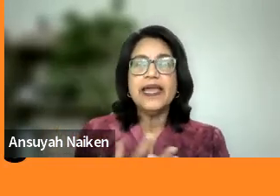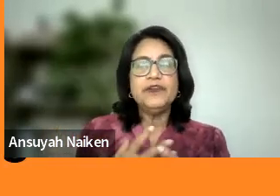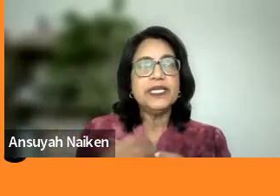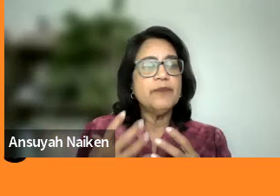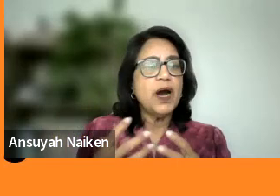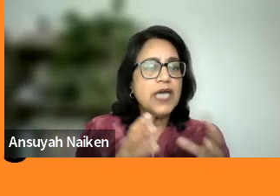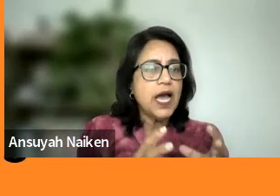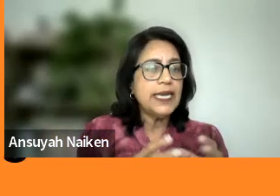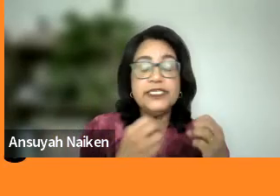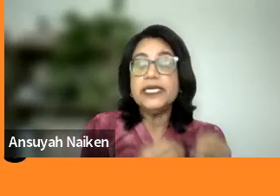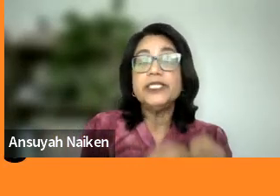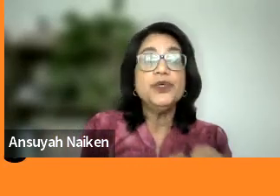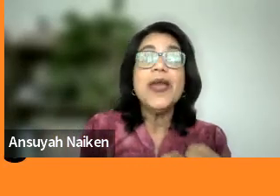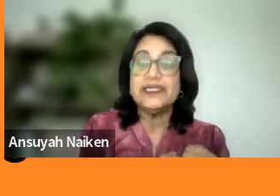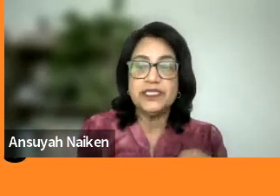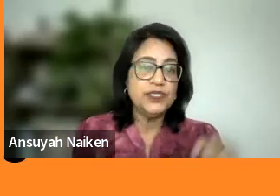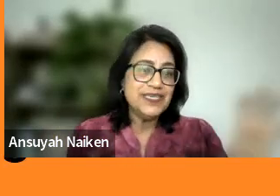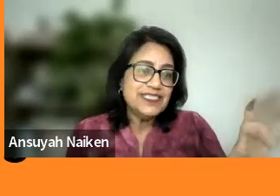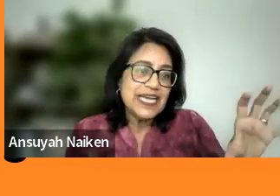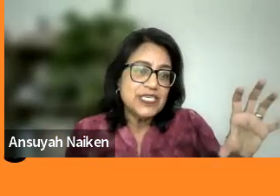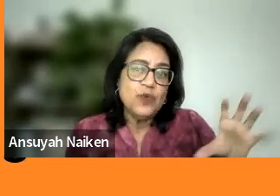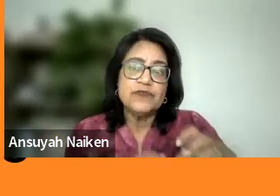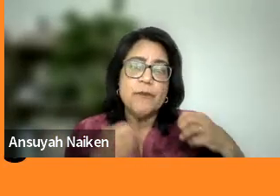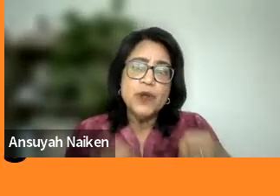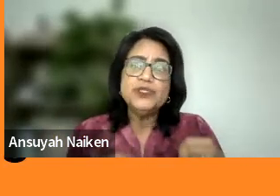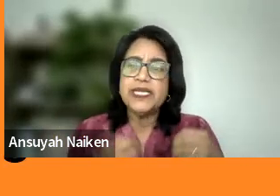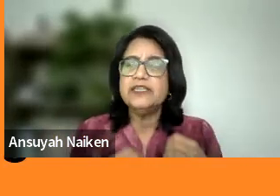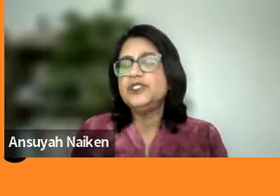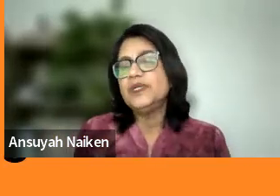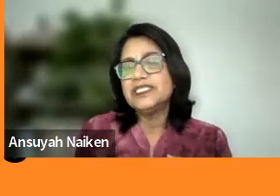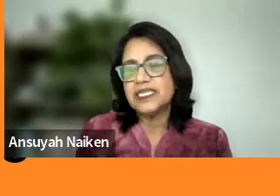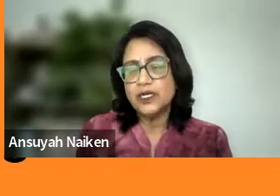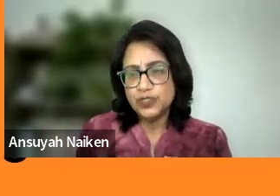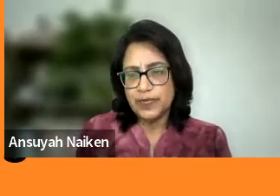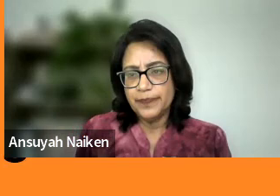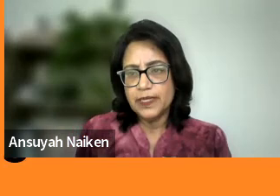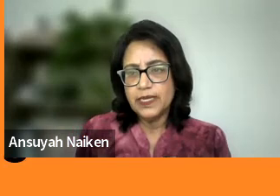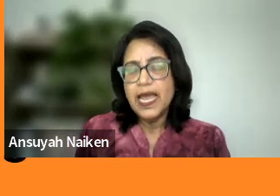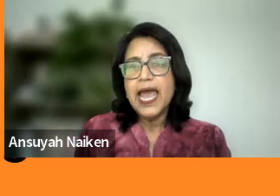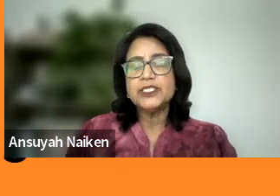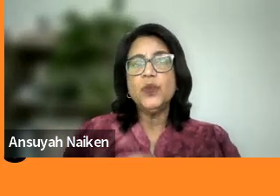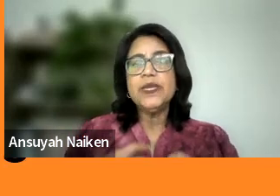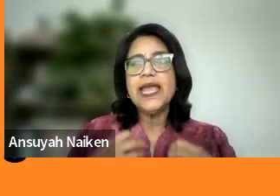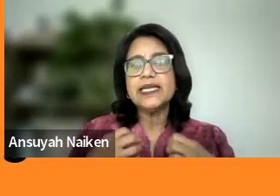Much so, individuals are encouraged to be independent.